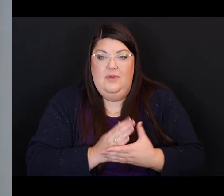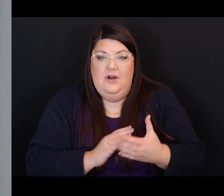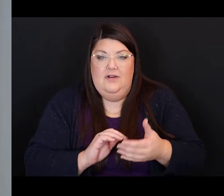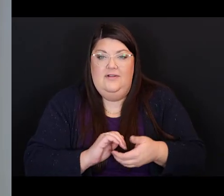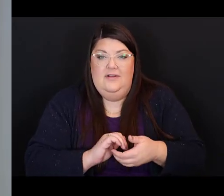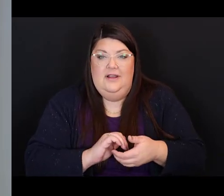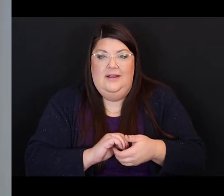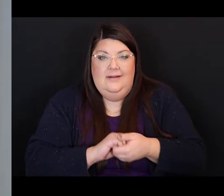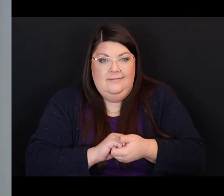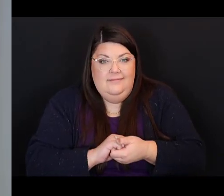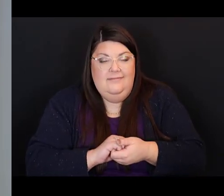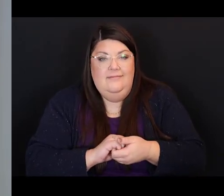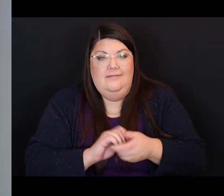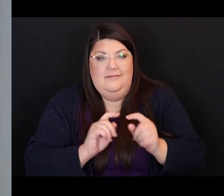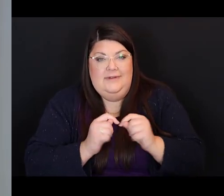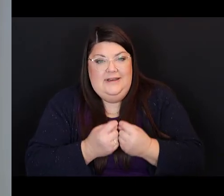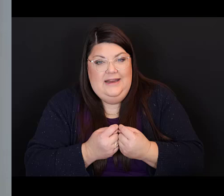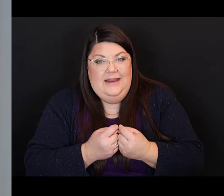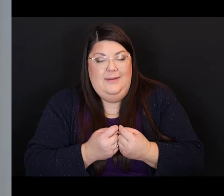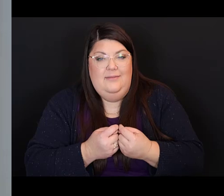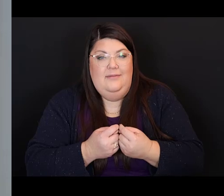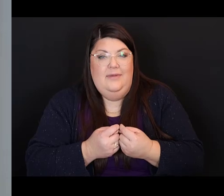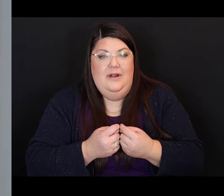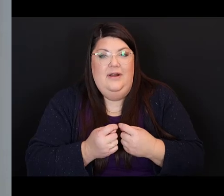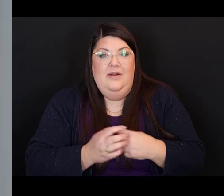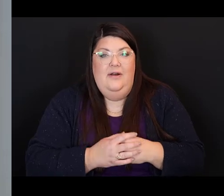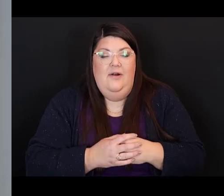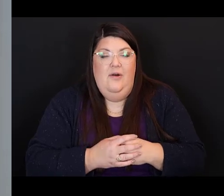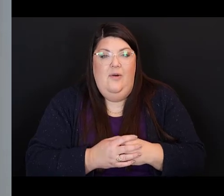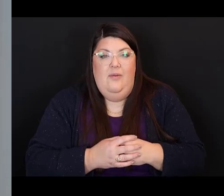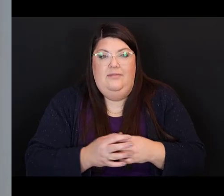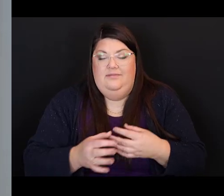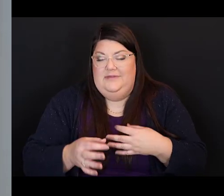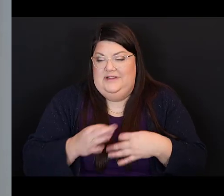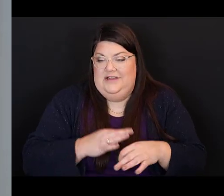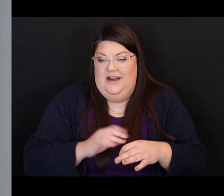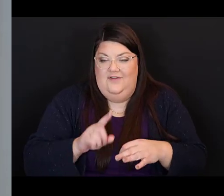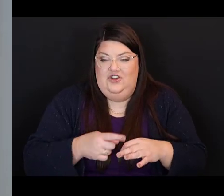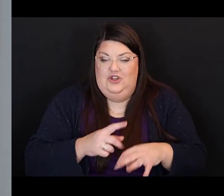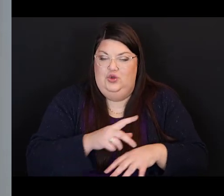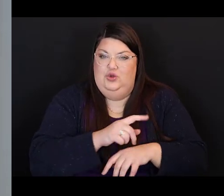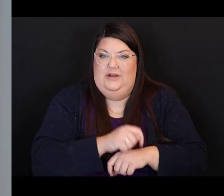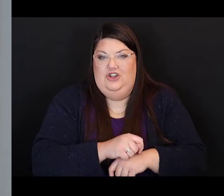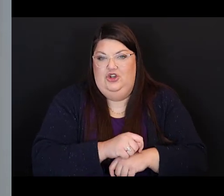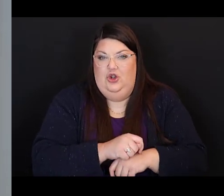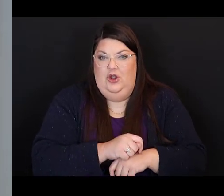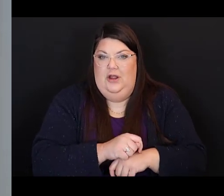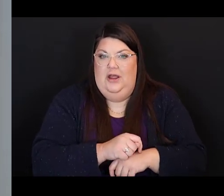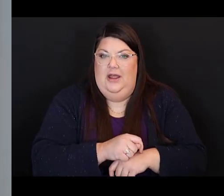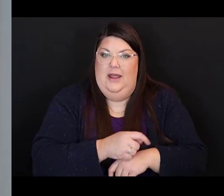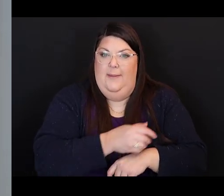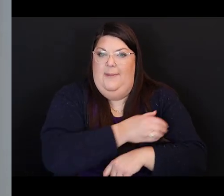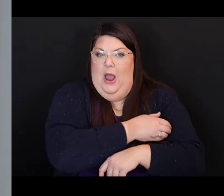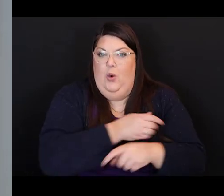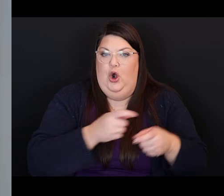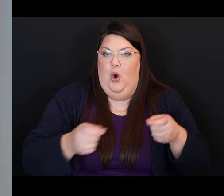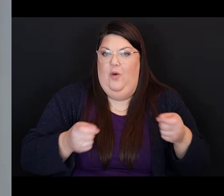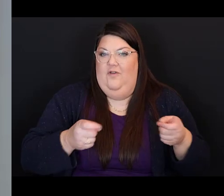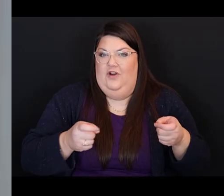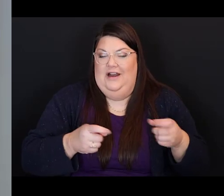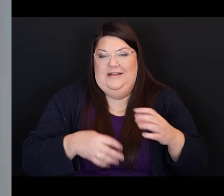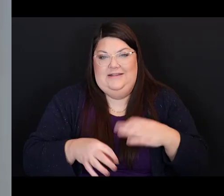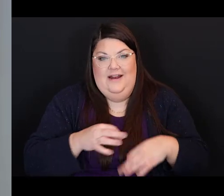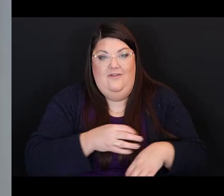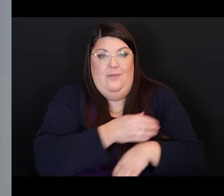and part of a team effort as opposed to you know that traditional power over instead of power with.